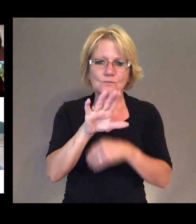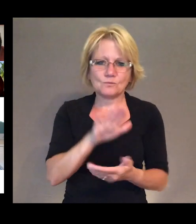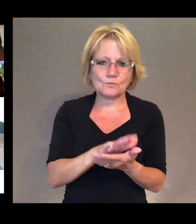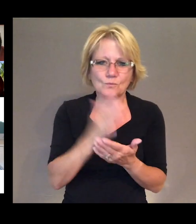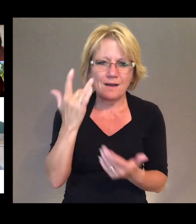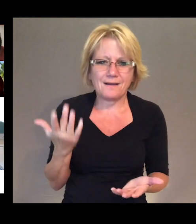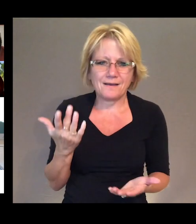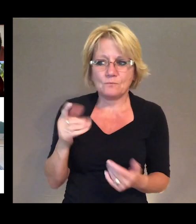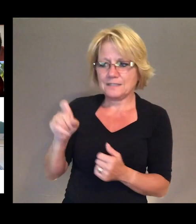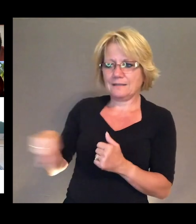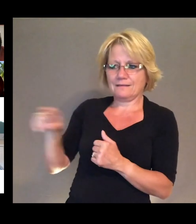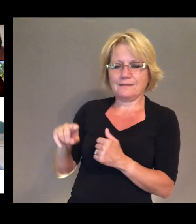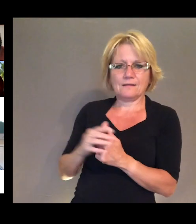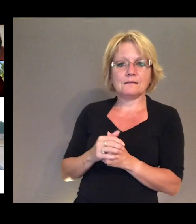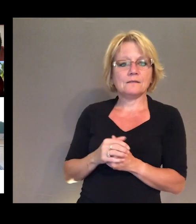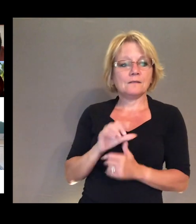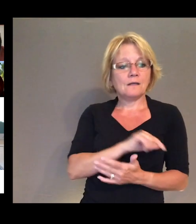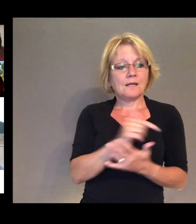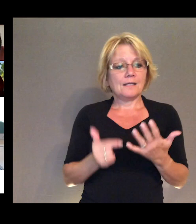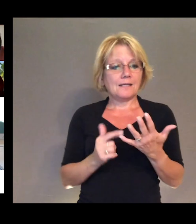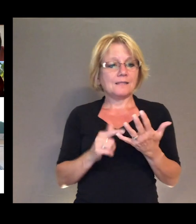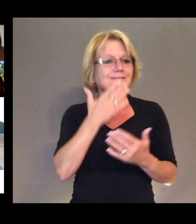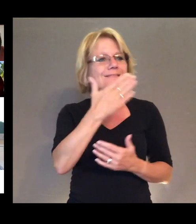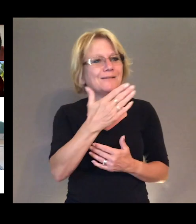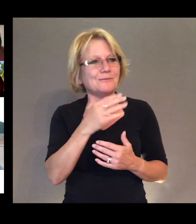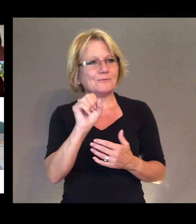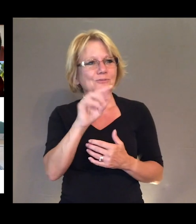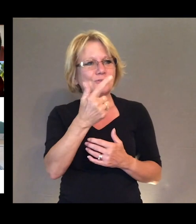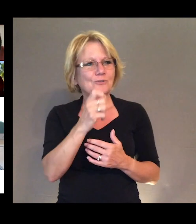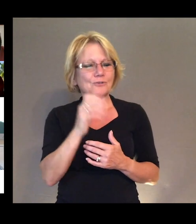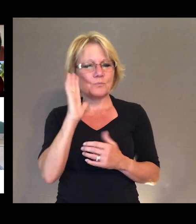So our next panelist is thank you, sir, we'll get back to you. So our next panel is Heather Clemento.